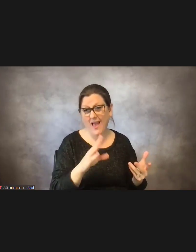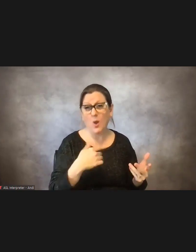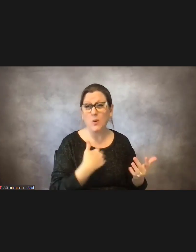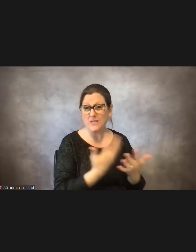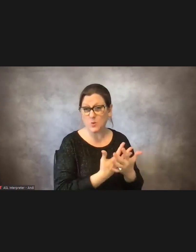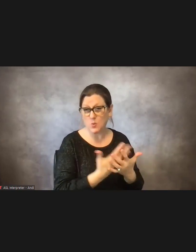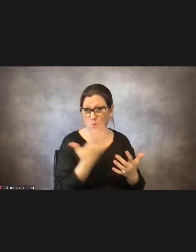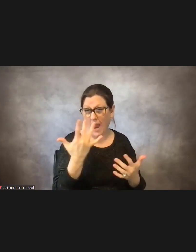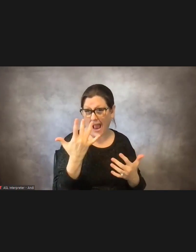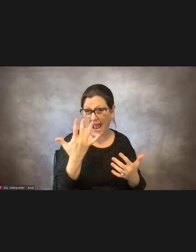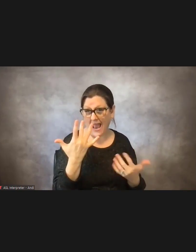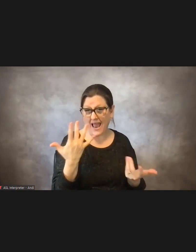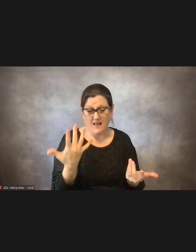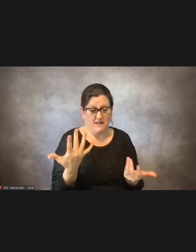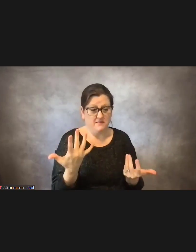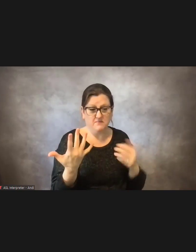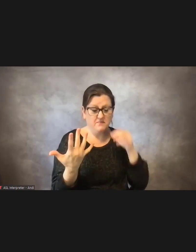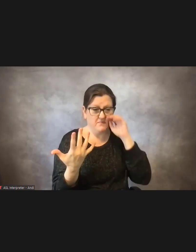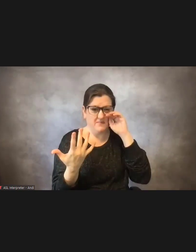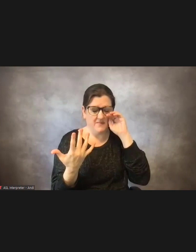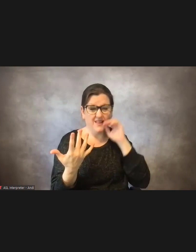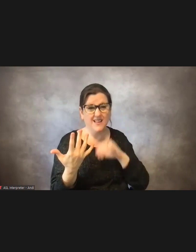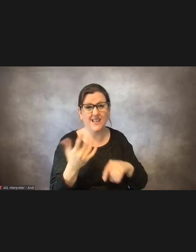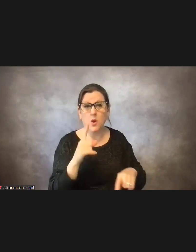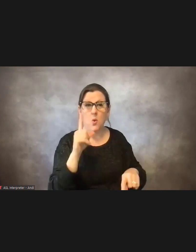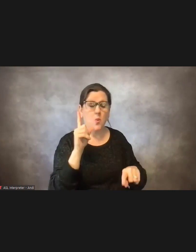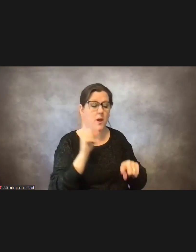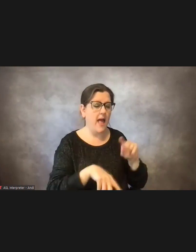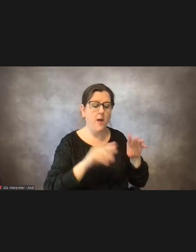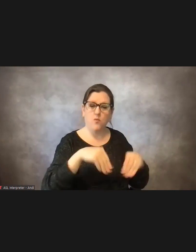blunt, we screen, because we simply cannot provide a comprehensive